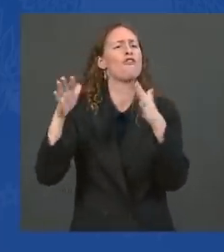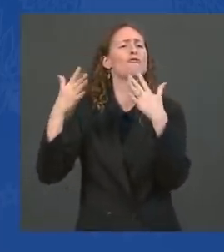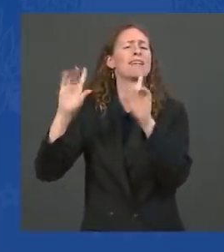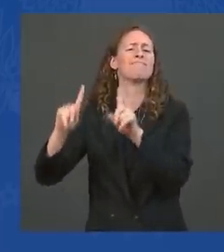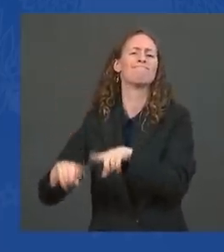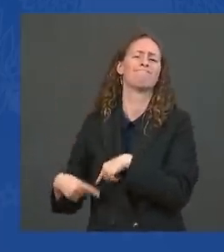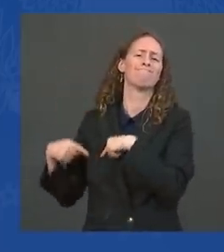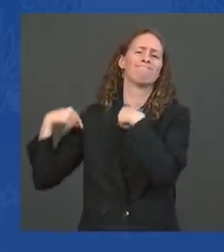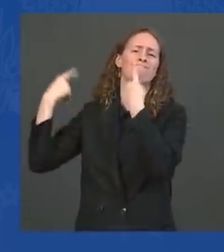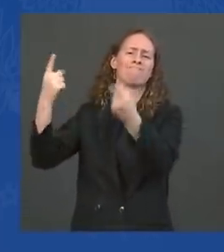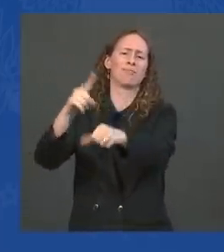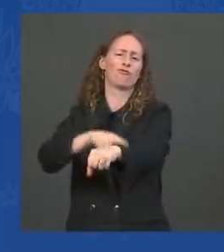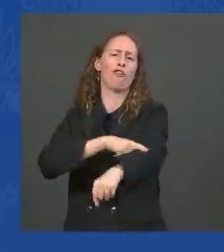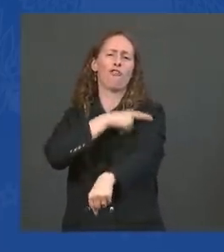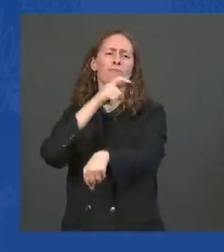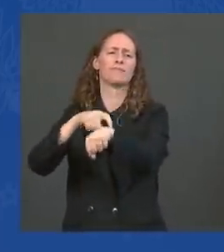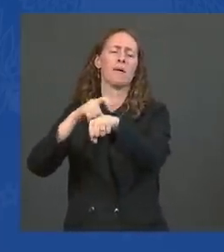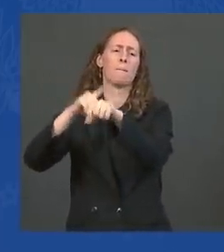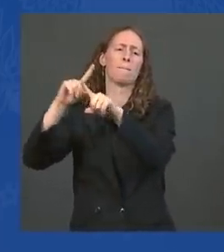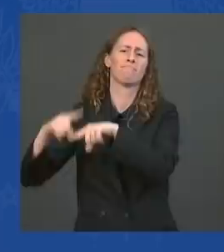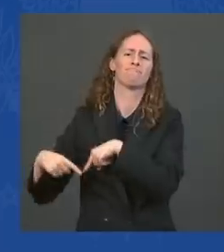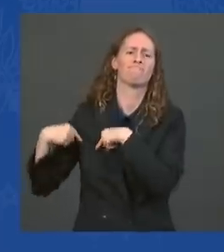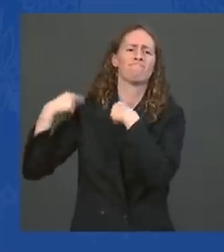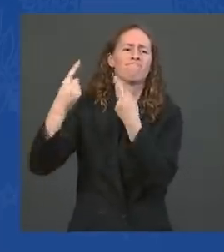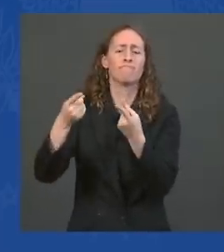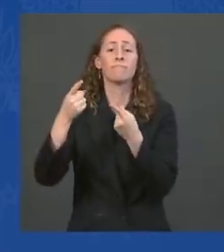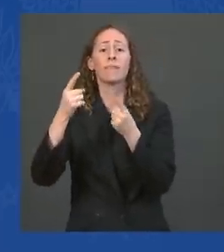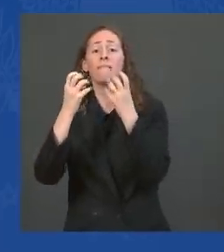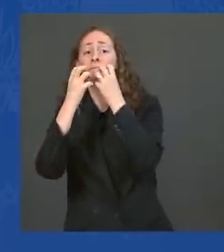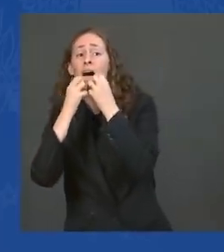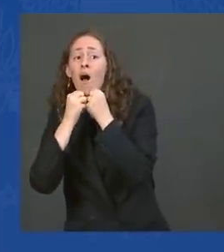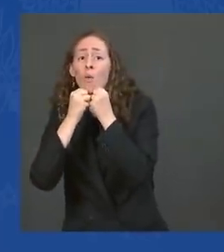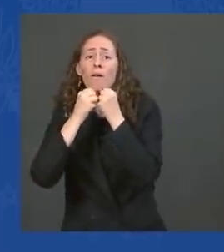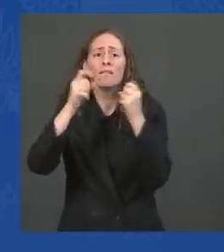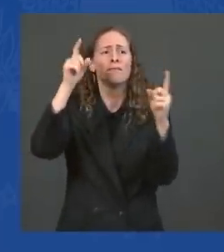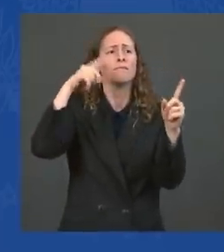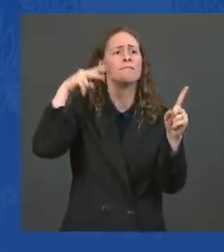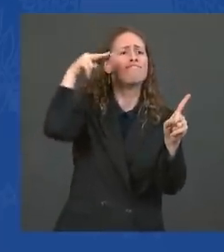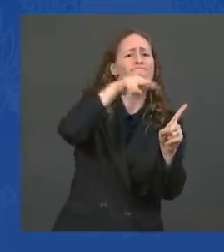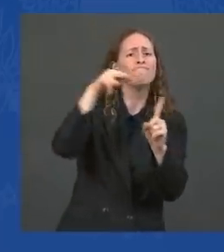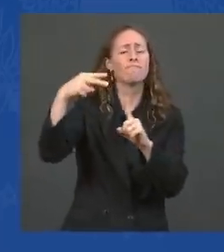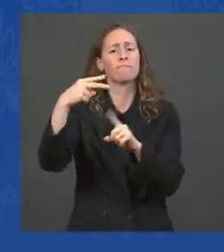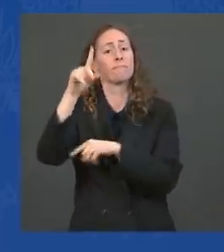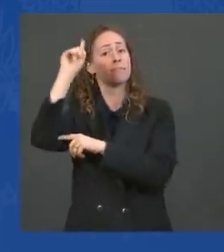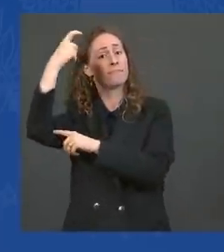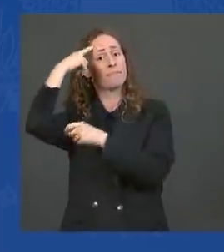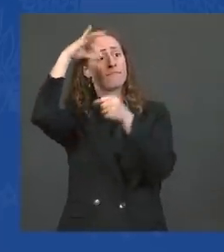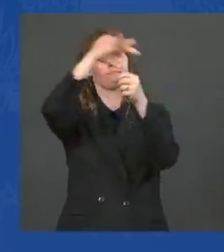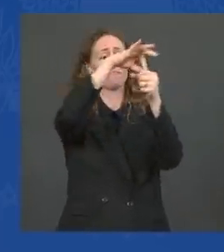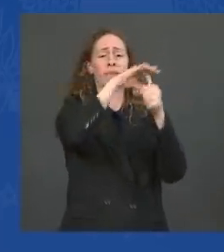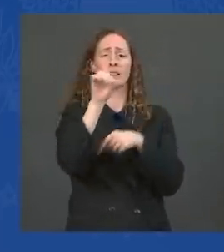of our shared values of freedom and democracy. Only a handful of countries